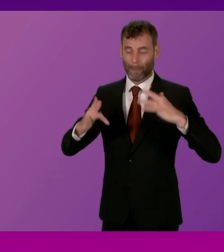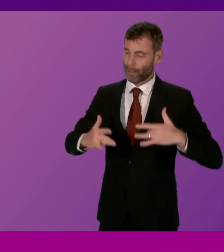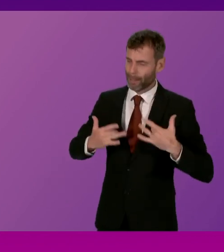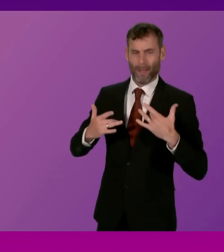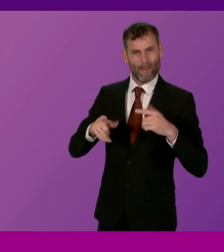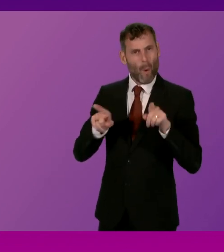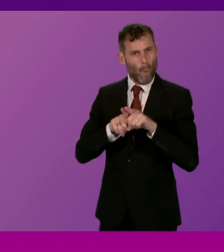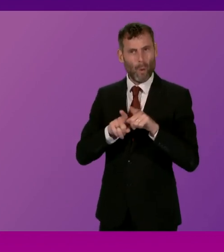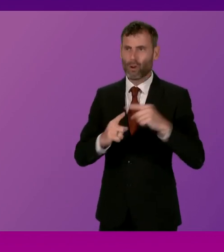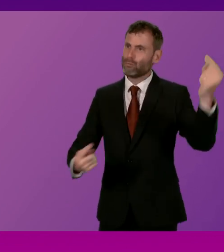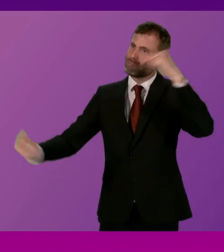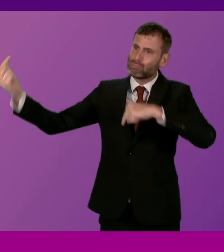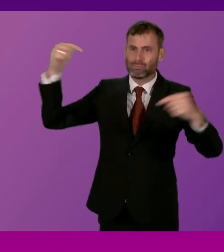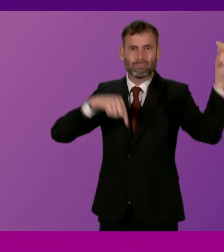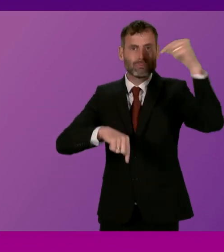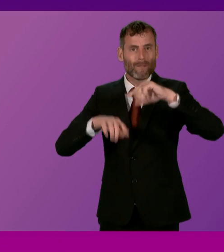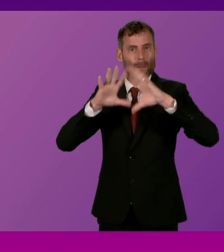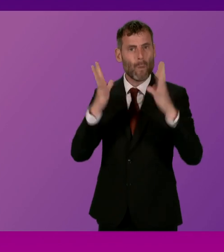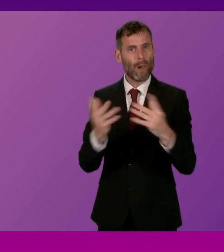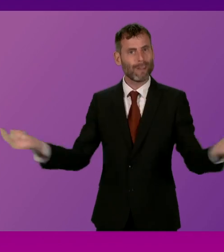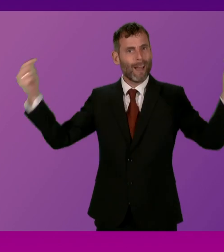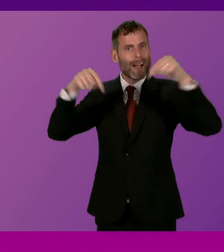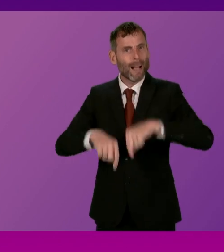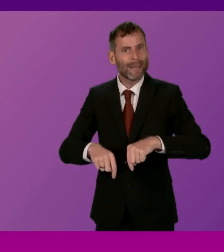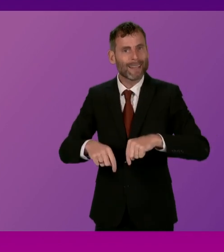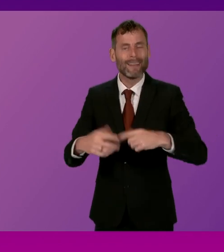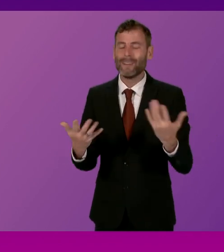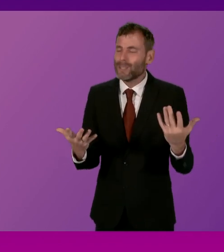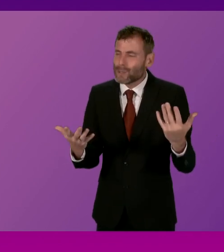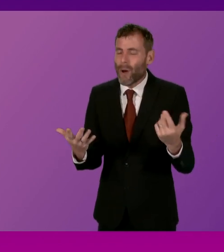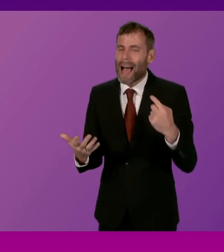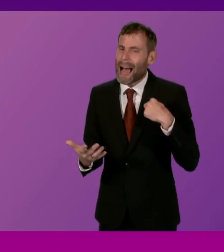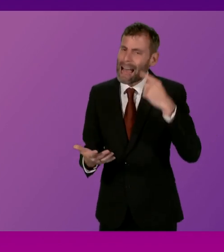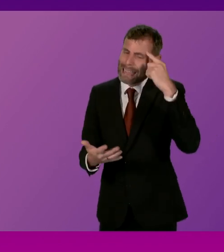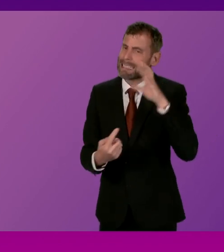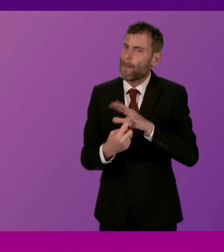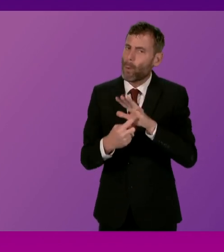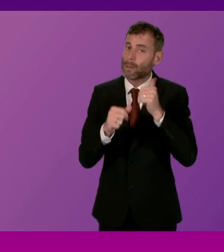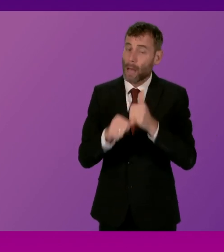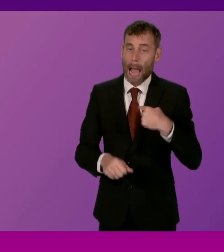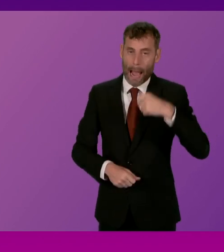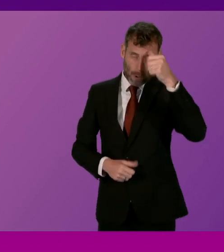to people right across the world.